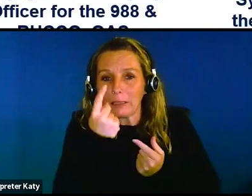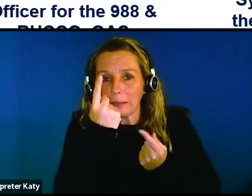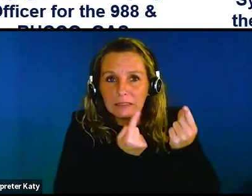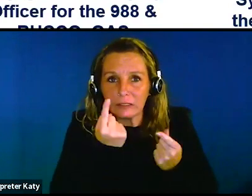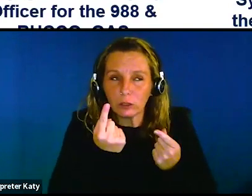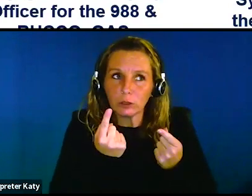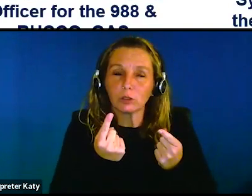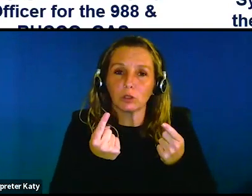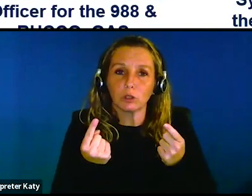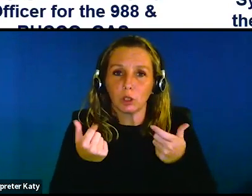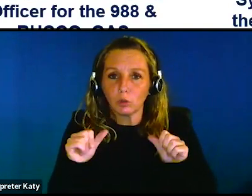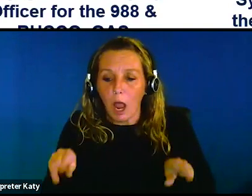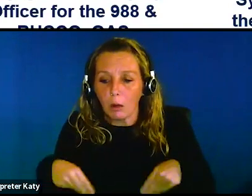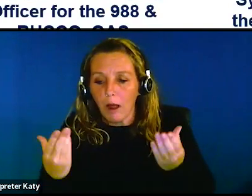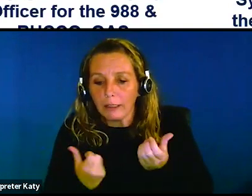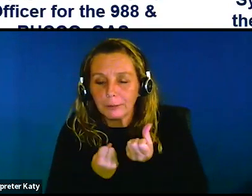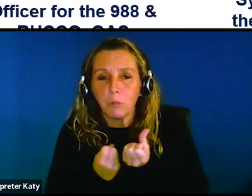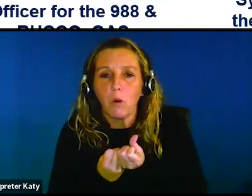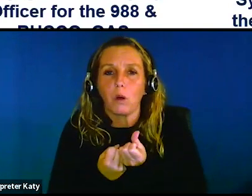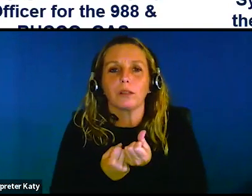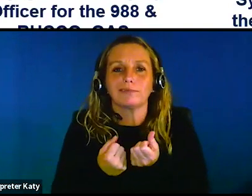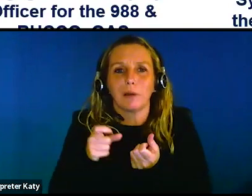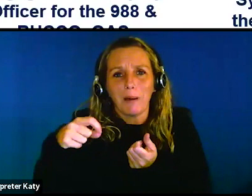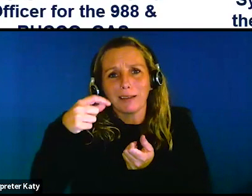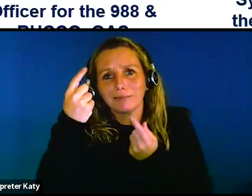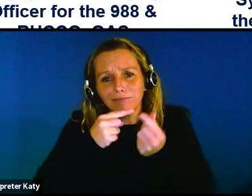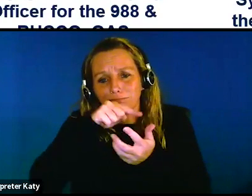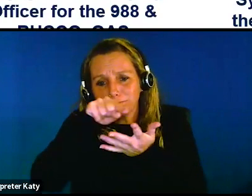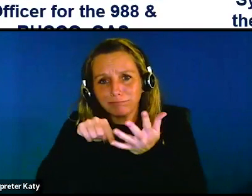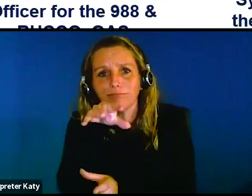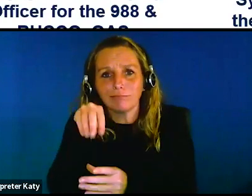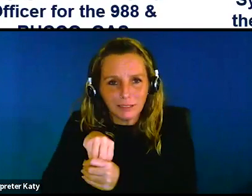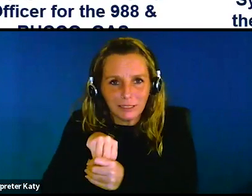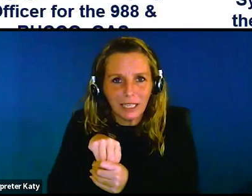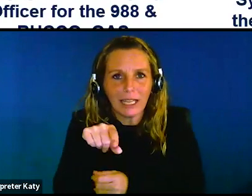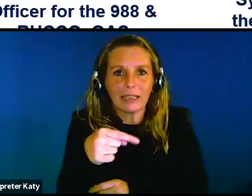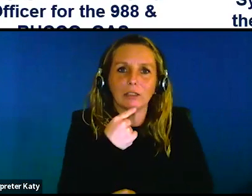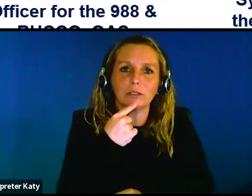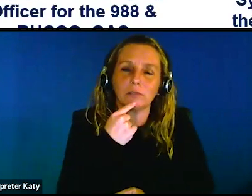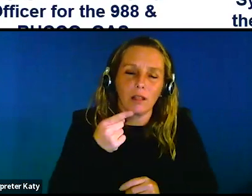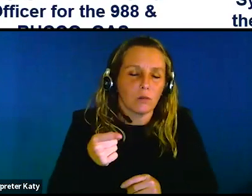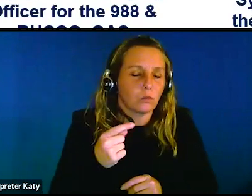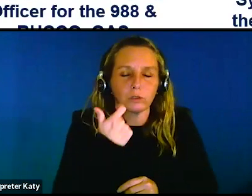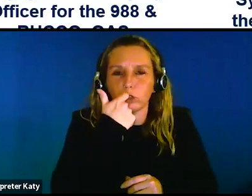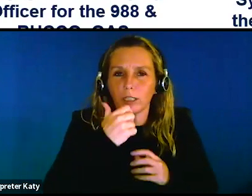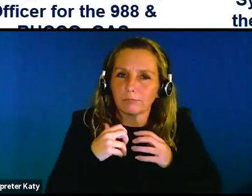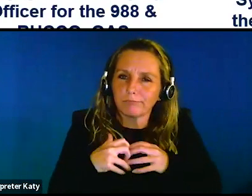And especially at the beginning, as you said, this is the beginning of creating this system. So thank you very much.